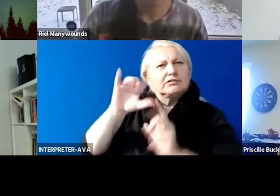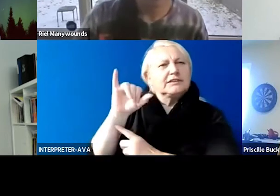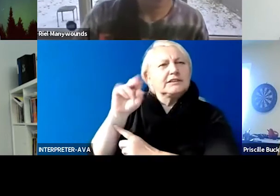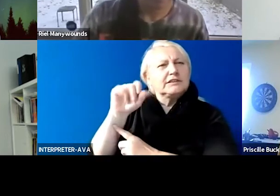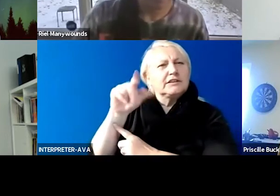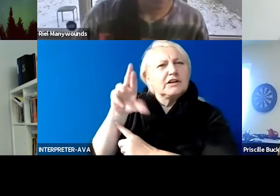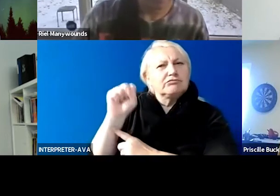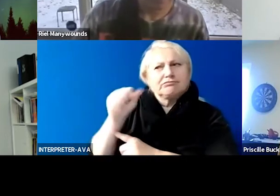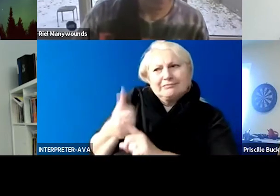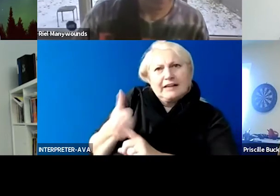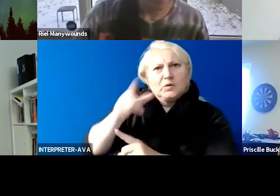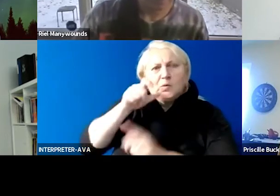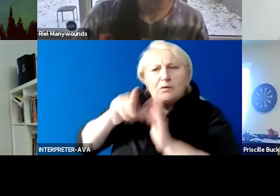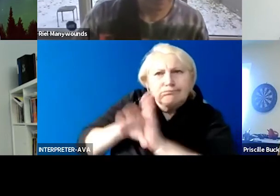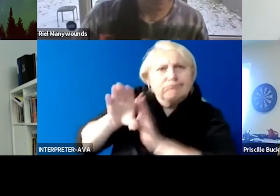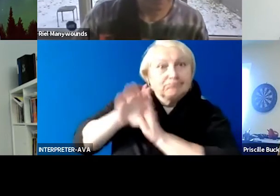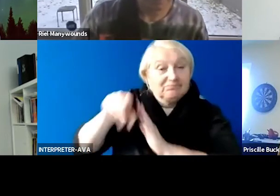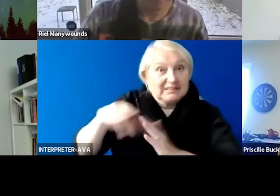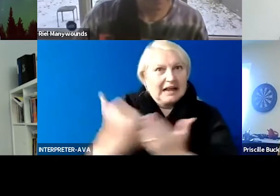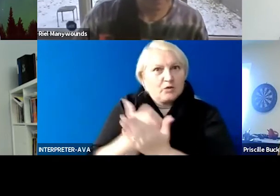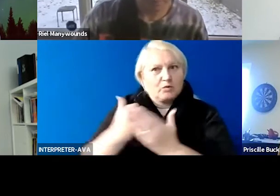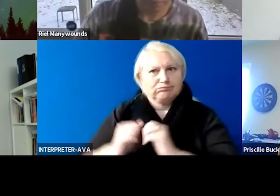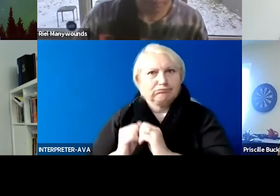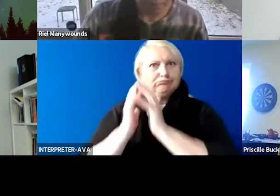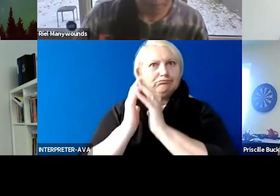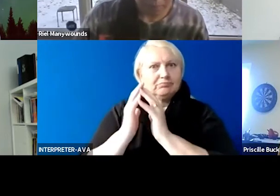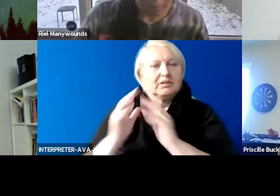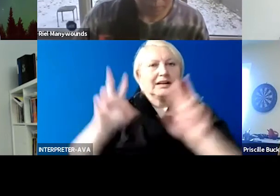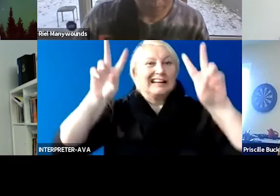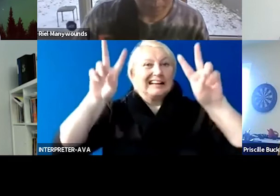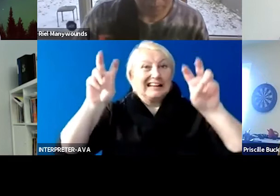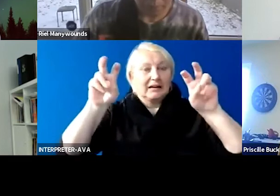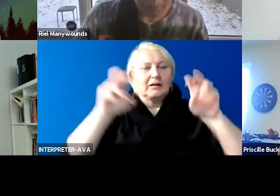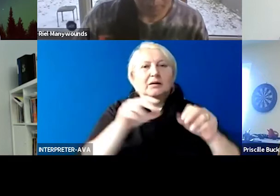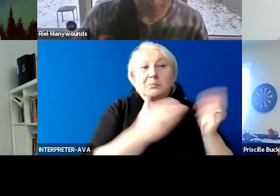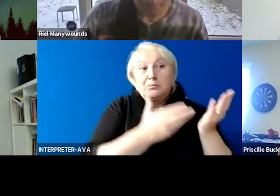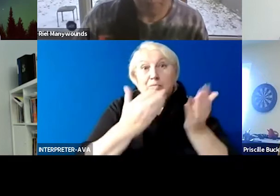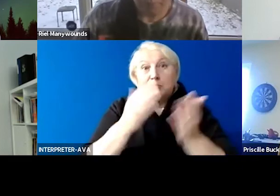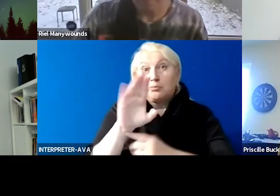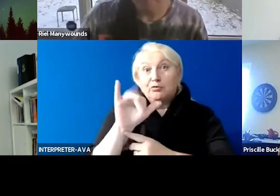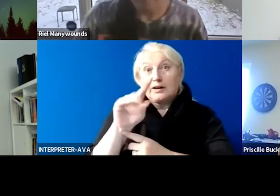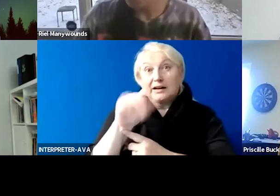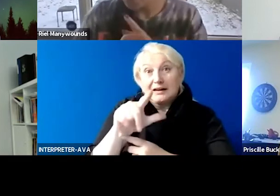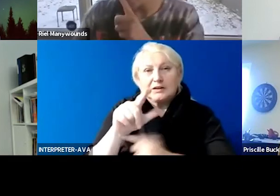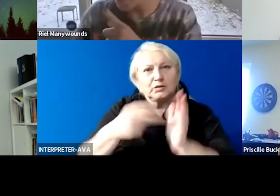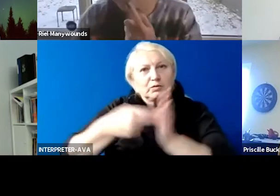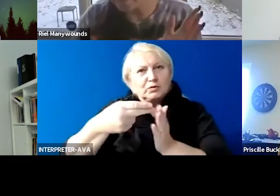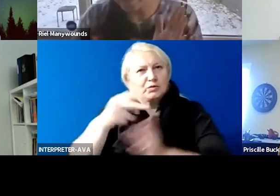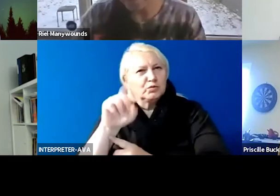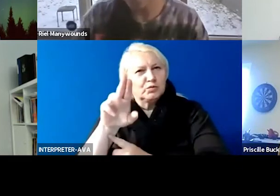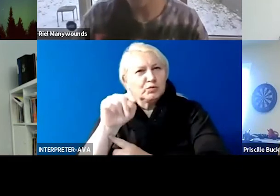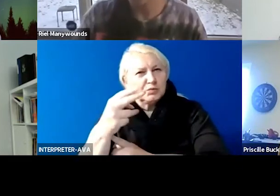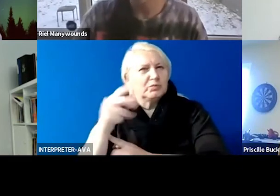a project they're initiating called “Bringing Truth to Power.” Before we begin, we just have a